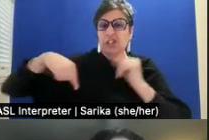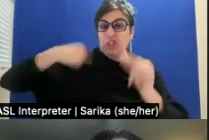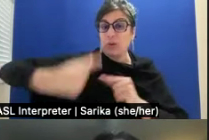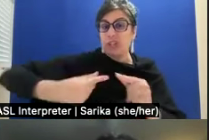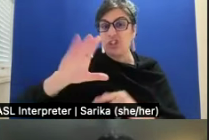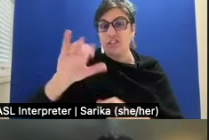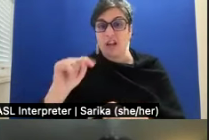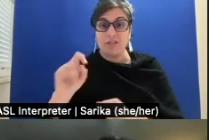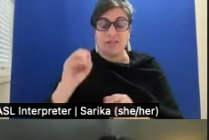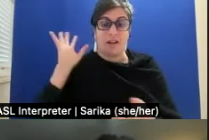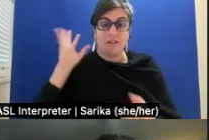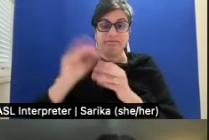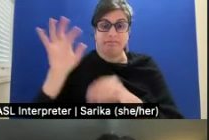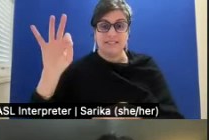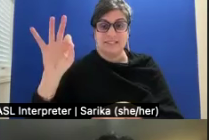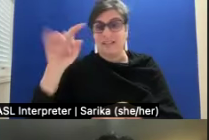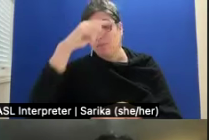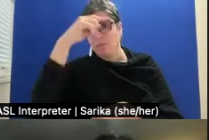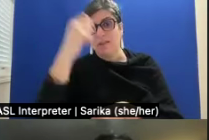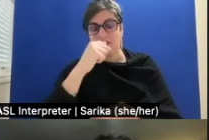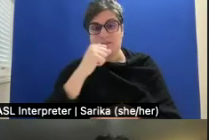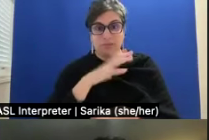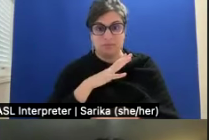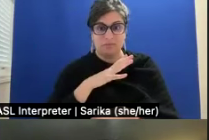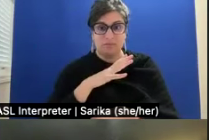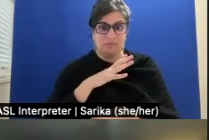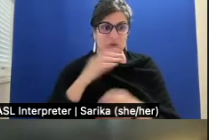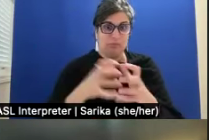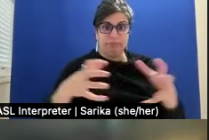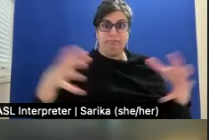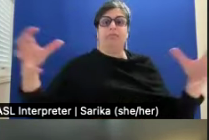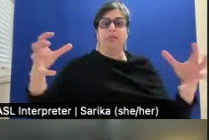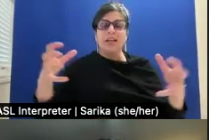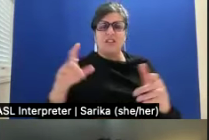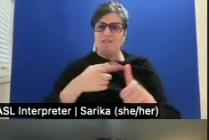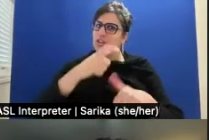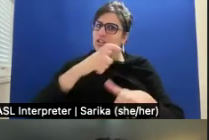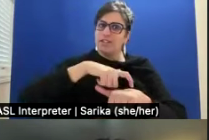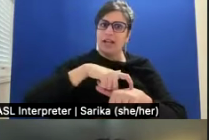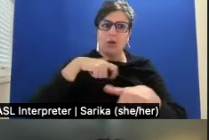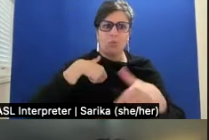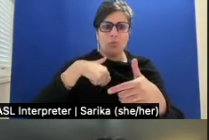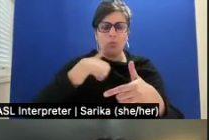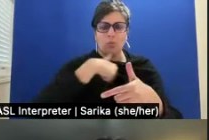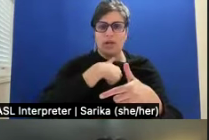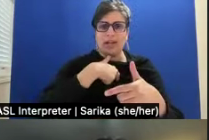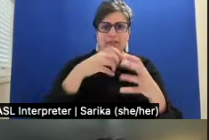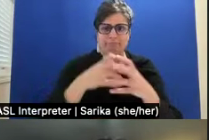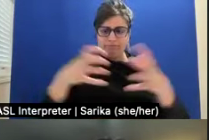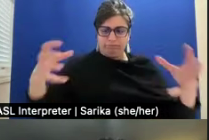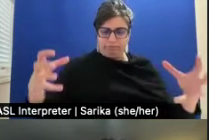to kind of enlarge our circle was the first time we had really expanded our work behind our kind of core creative team and ensemble.